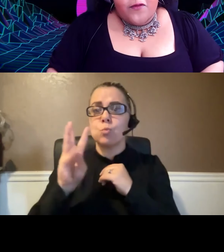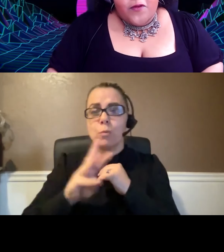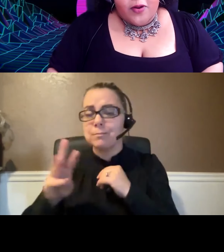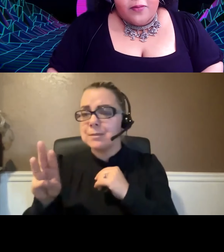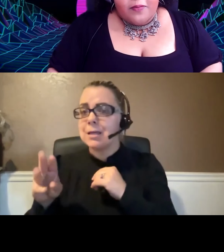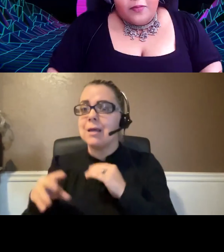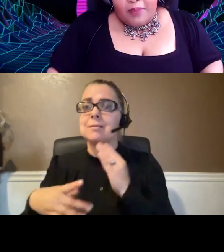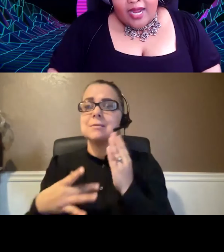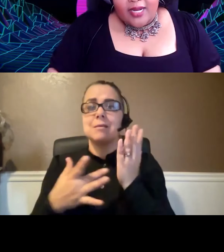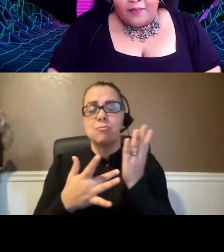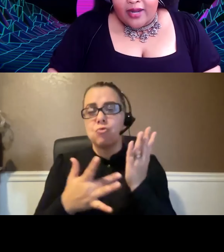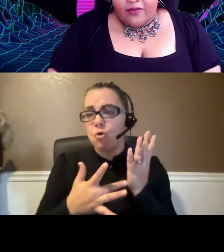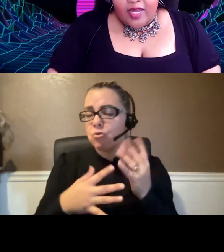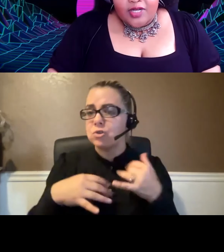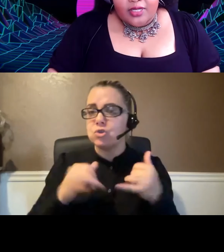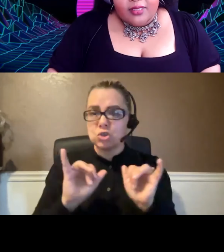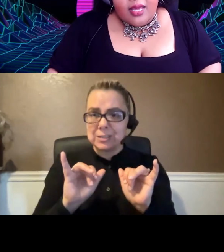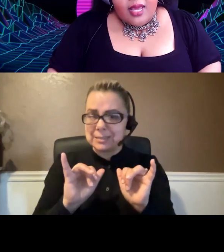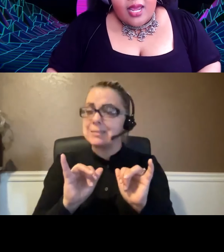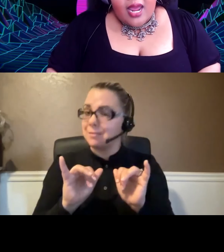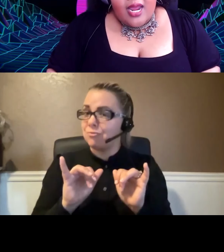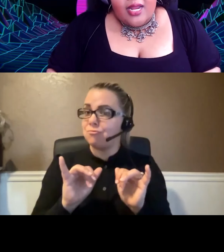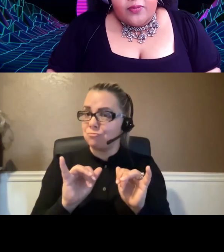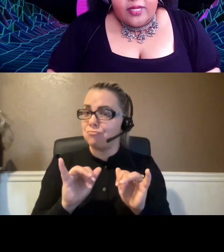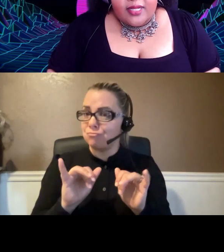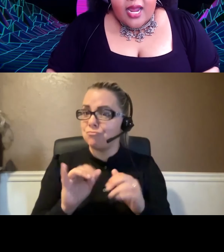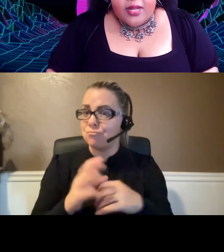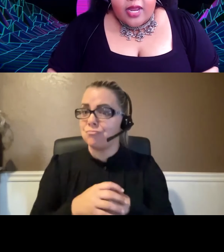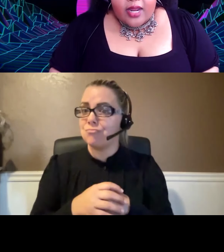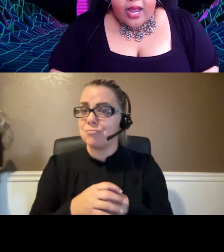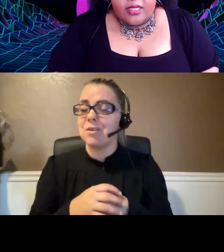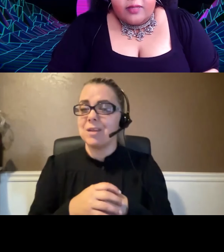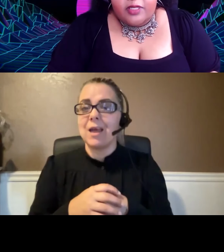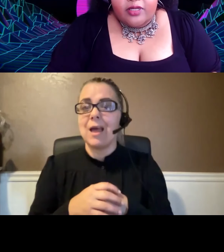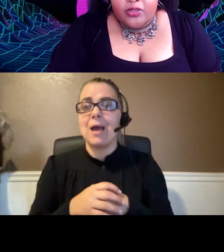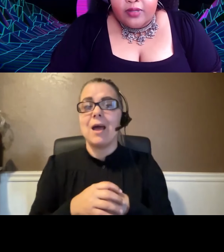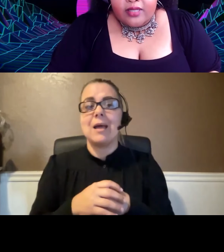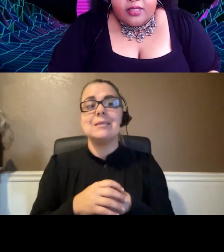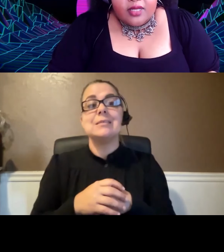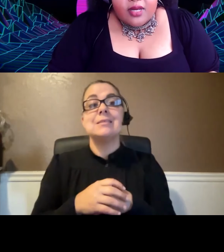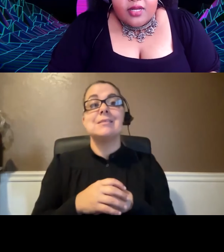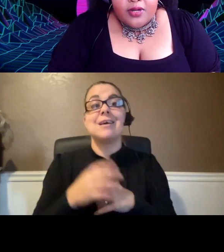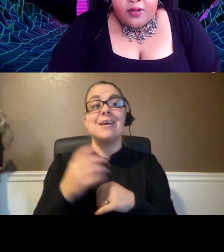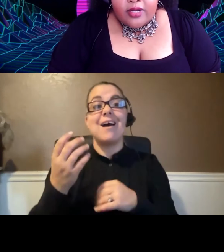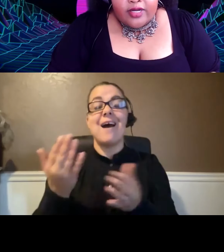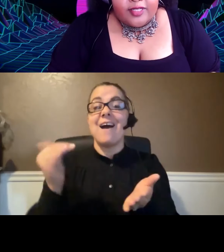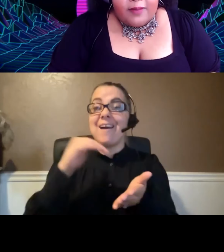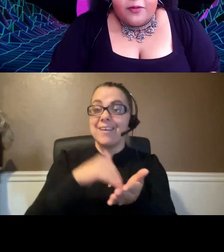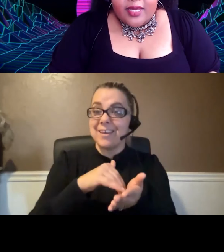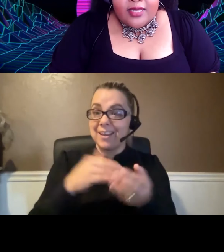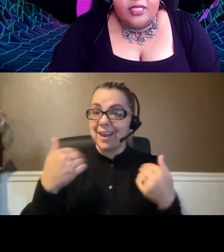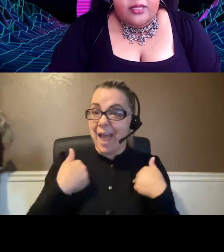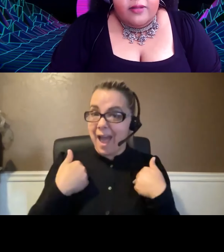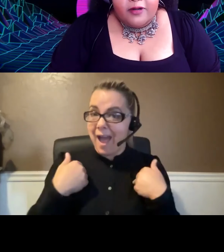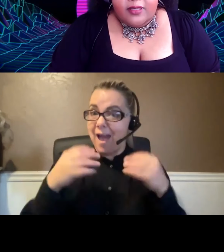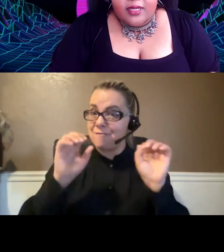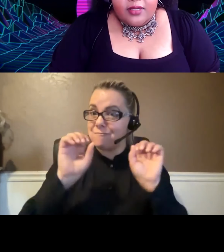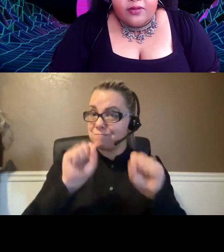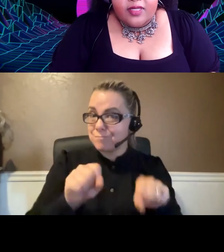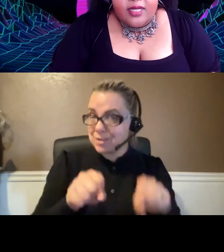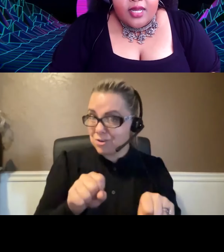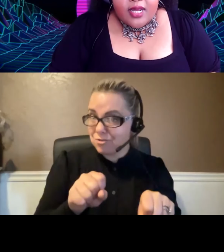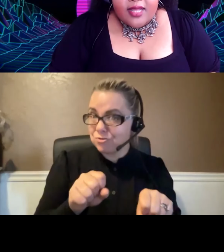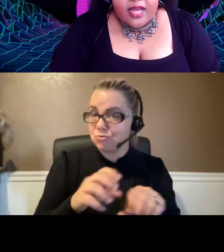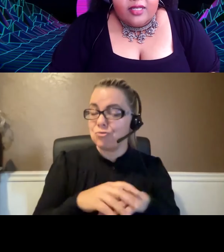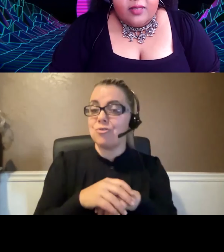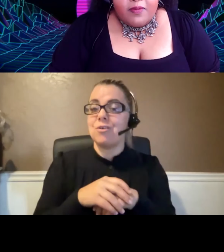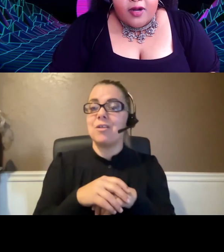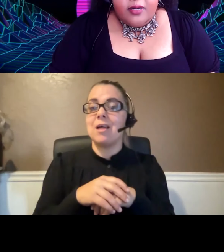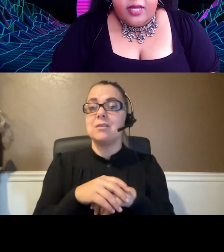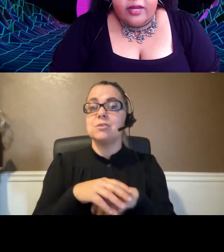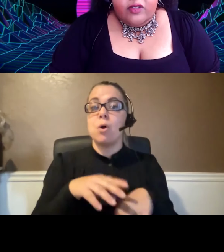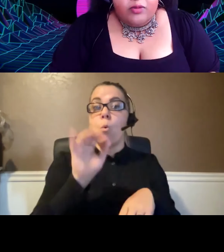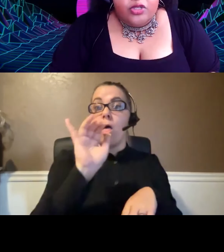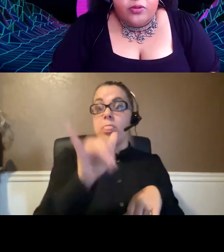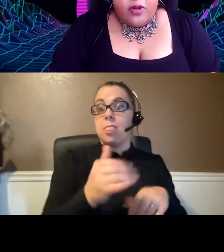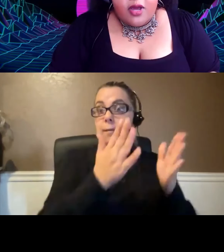for body modifications. With that it has potential of a good example is if someone using the smart to